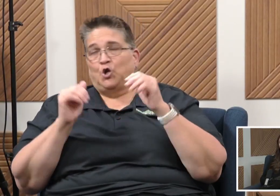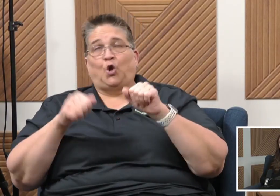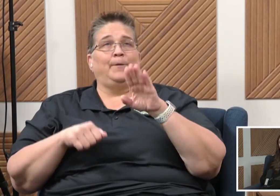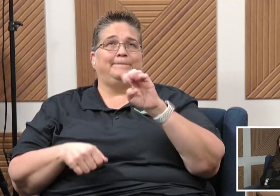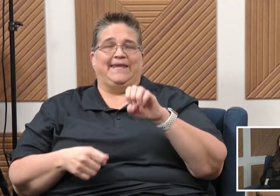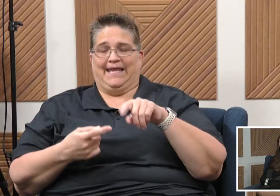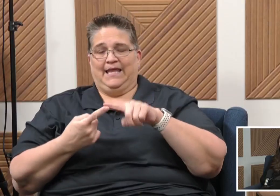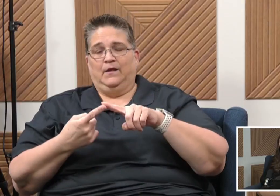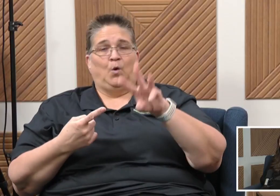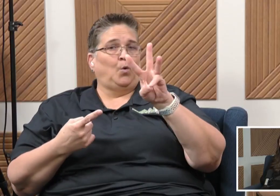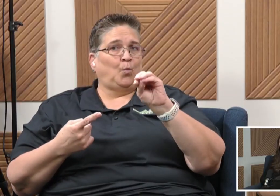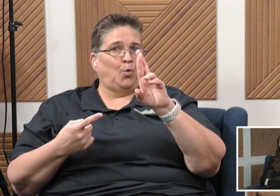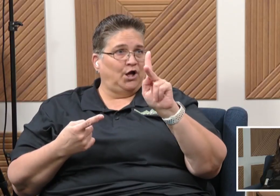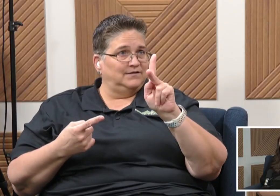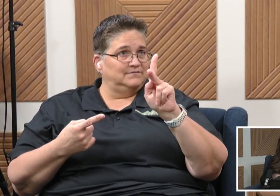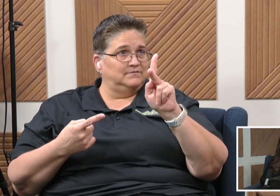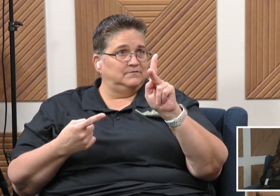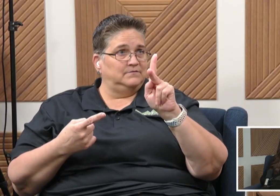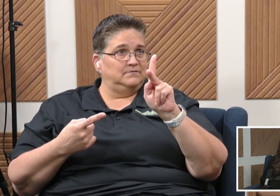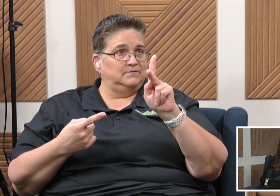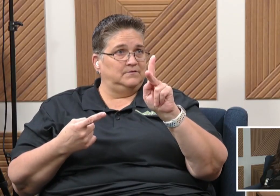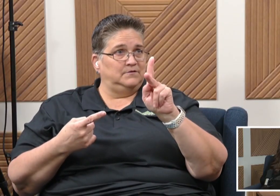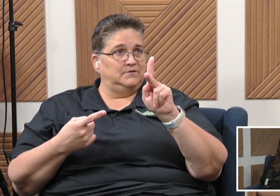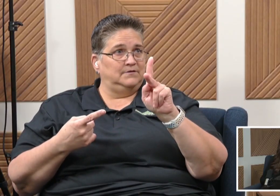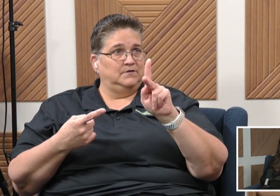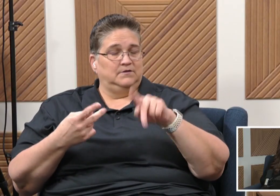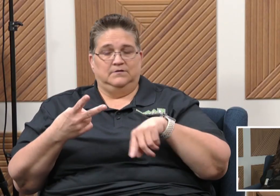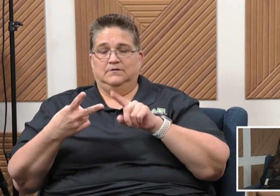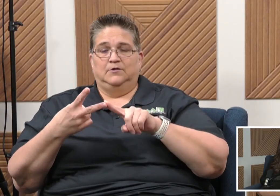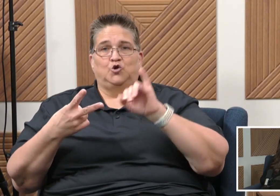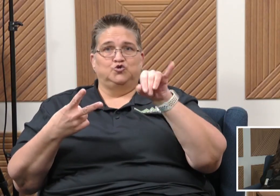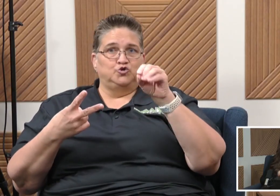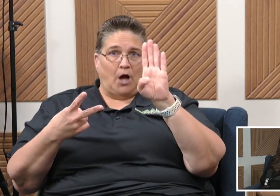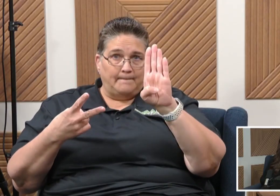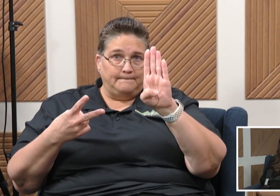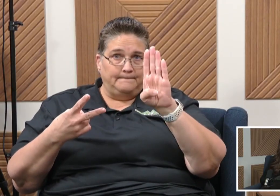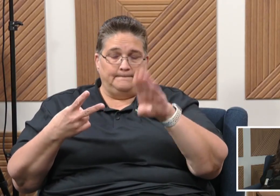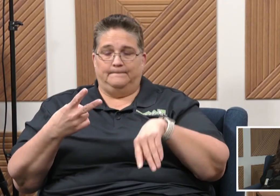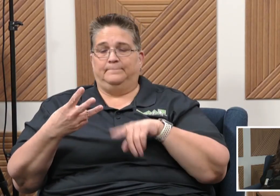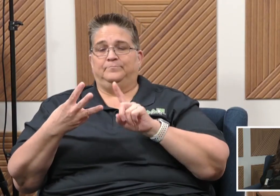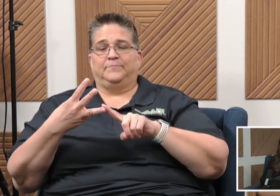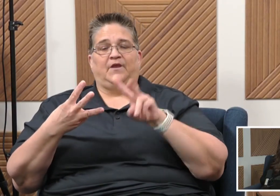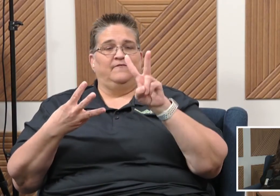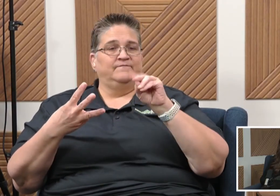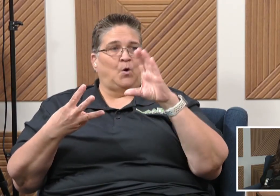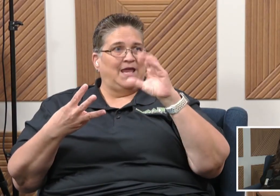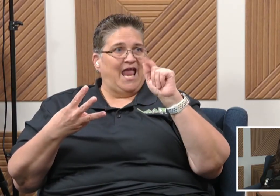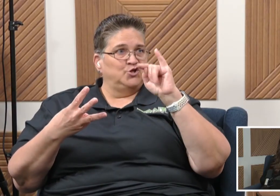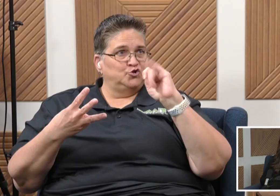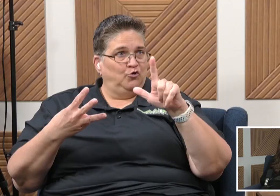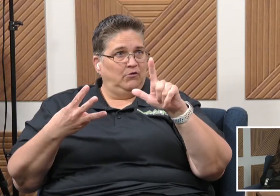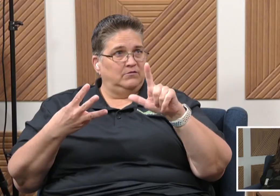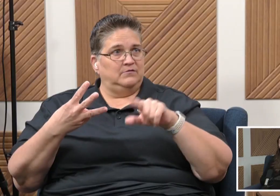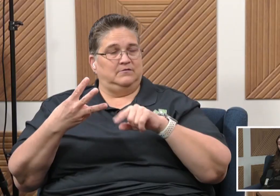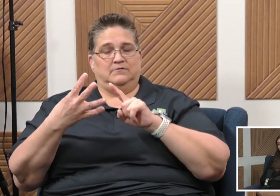It could be... This sign right there could mean work. It could mean job. It could mean vocational.